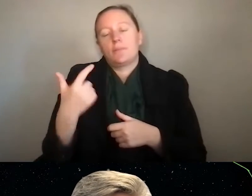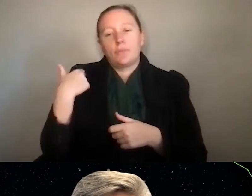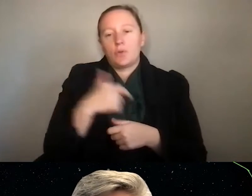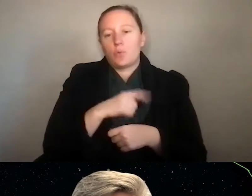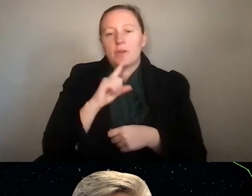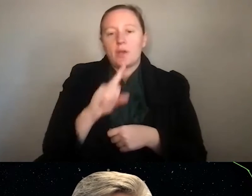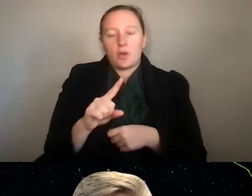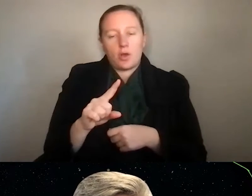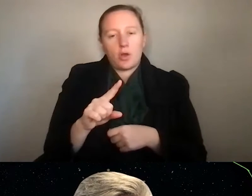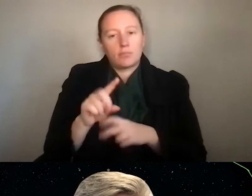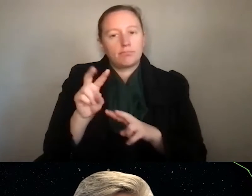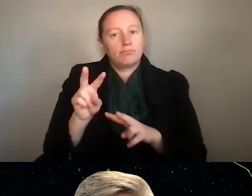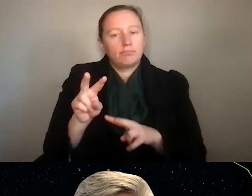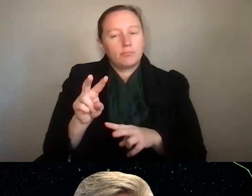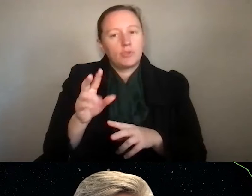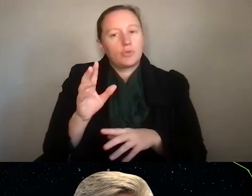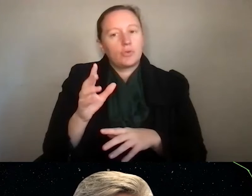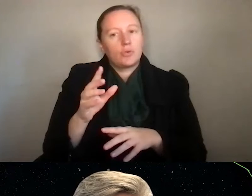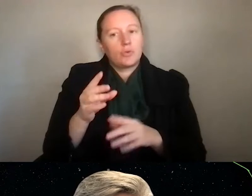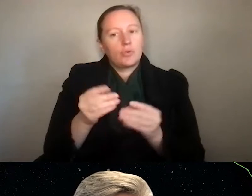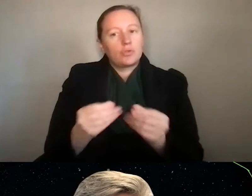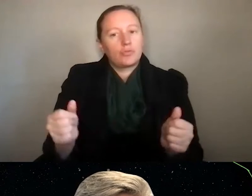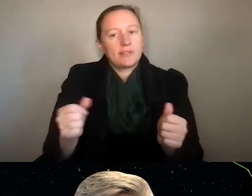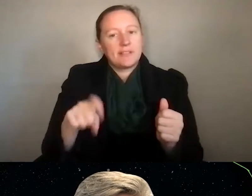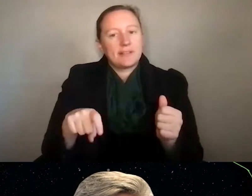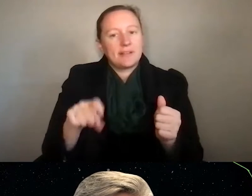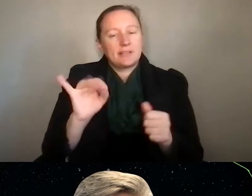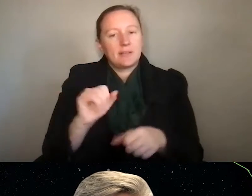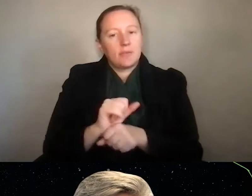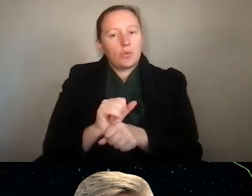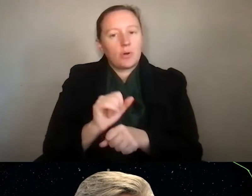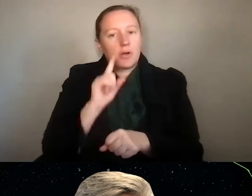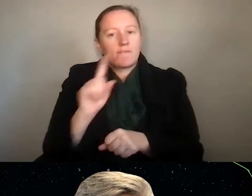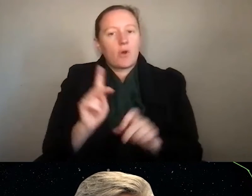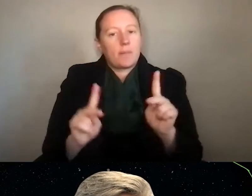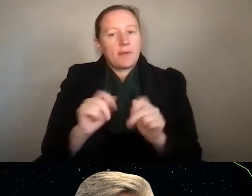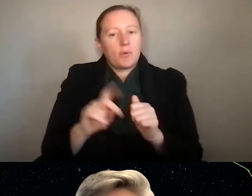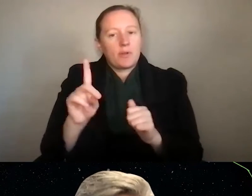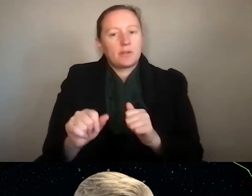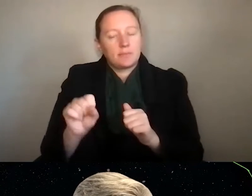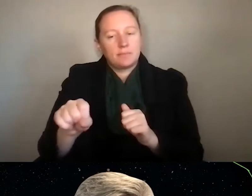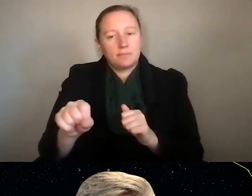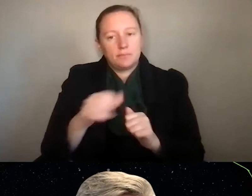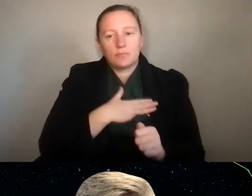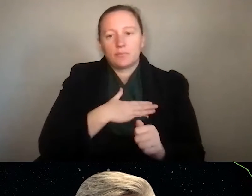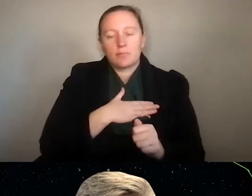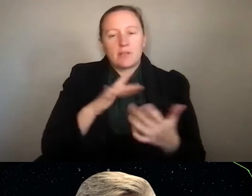without addressing the needs and the work of those persons with disabilities. Please reach out to us,